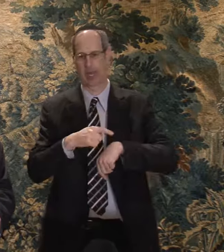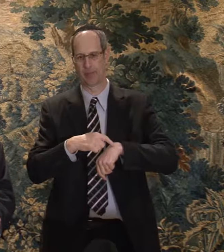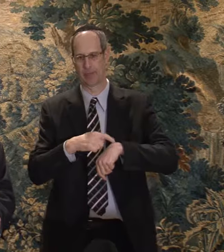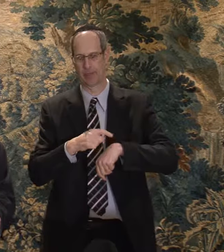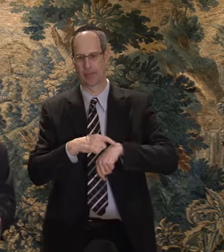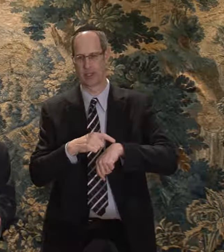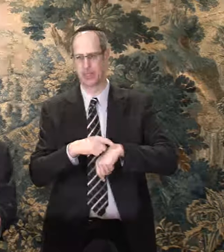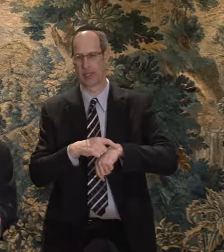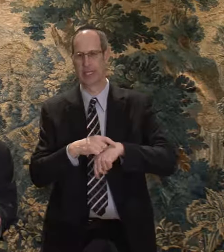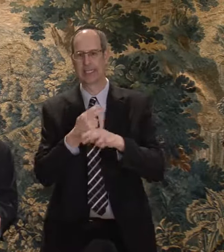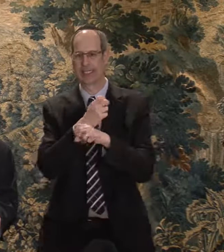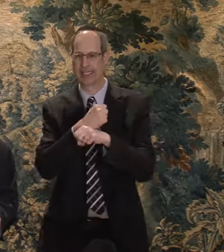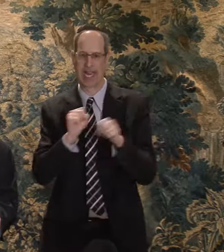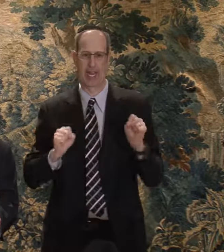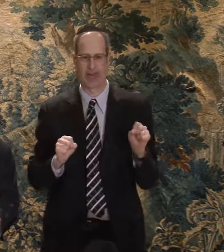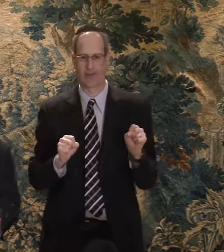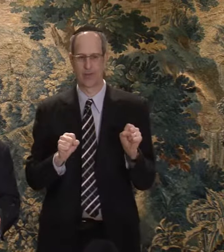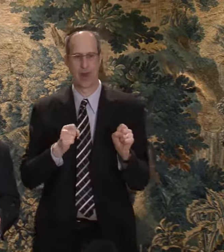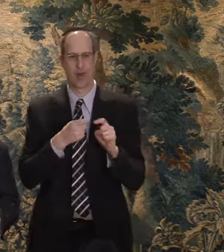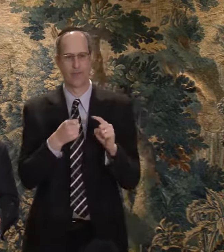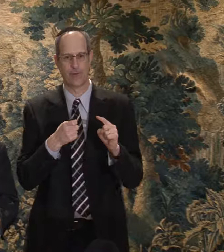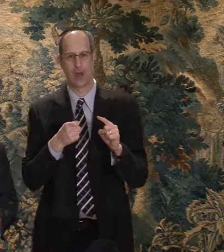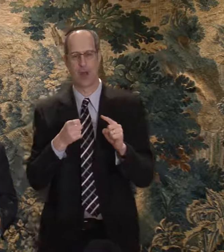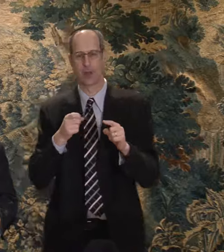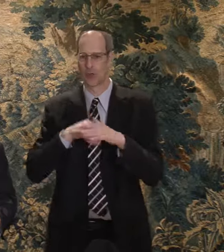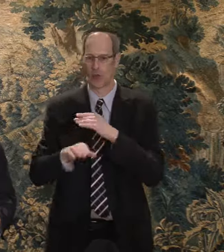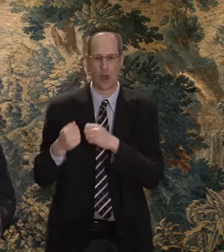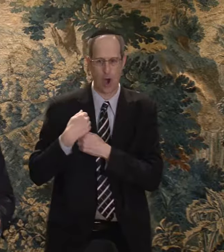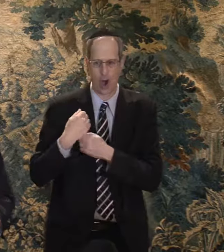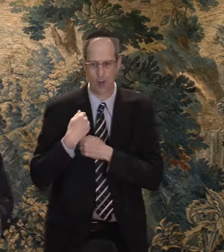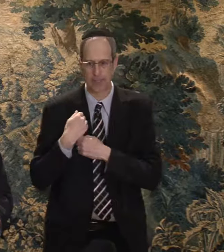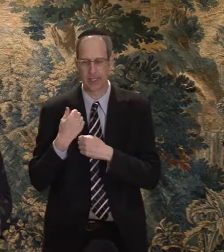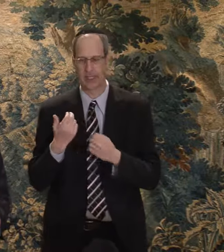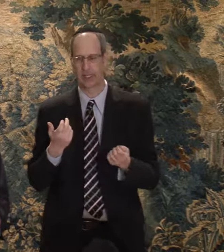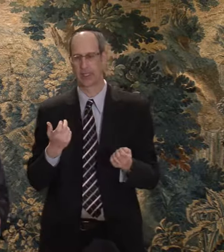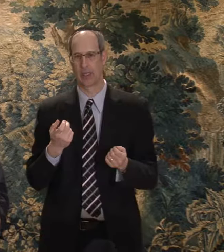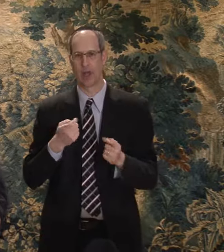times to save them from going to the Army for being among the goyim from